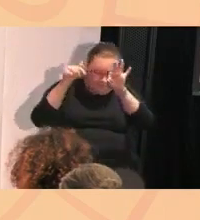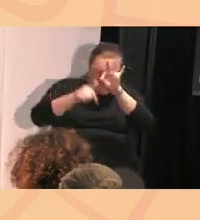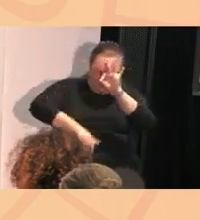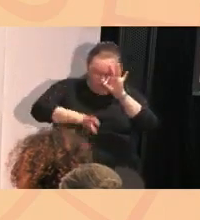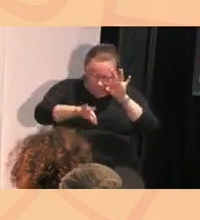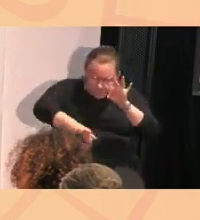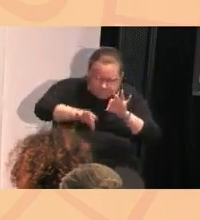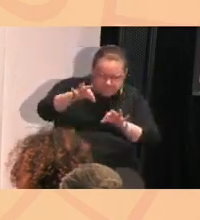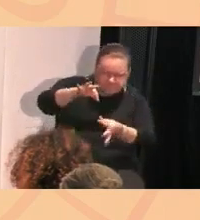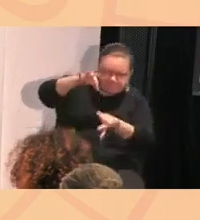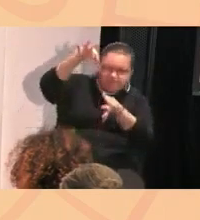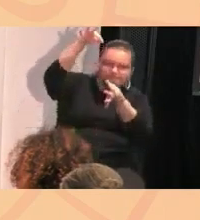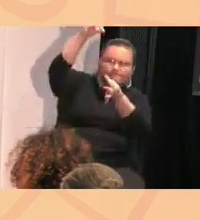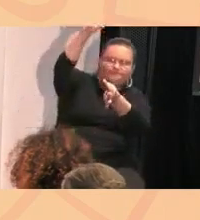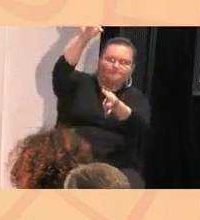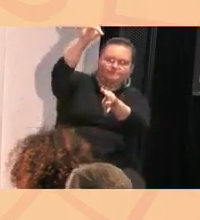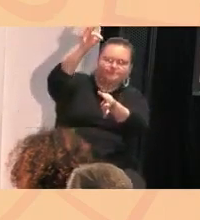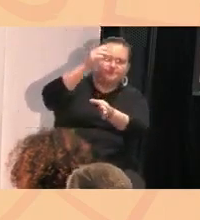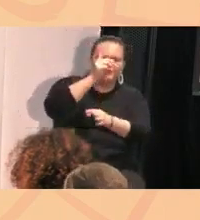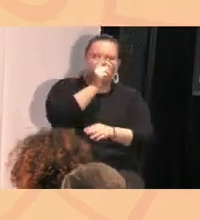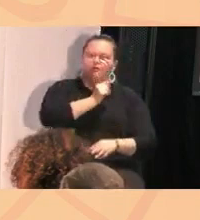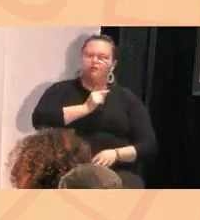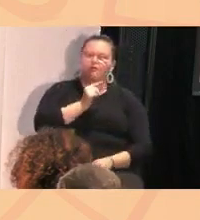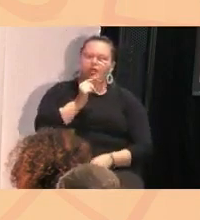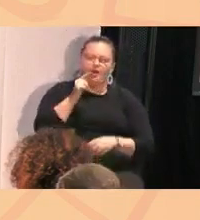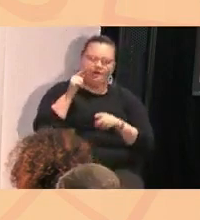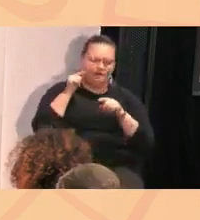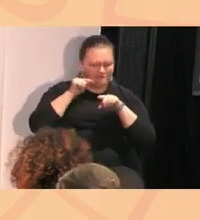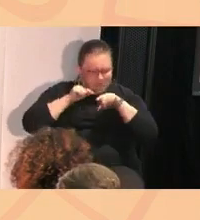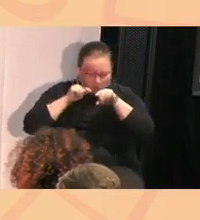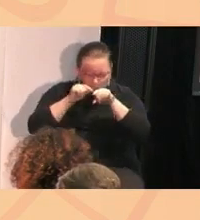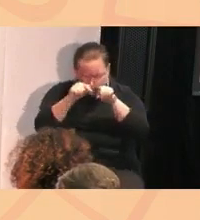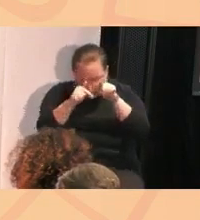And so when I see something that needs to be